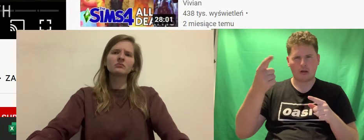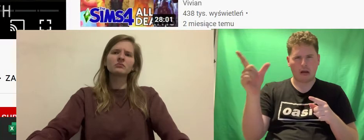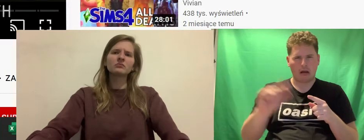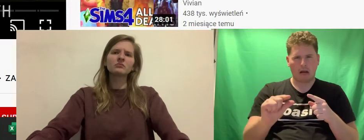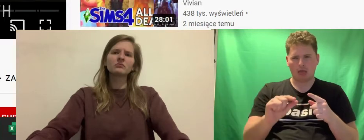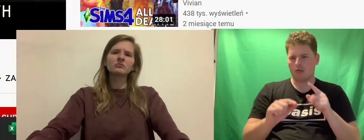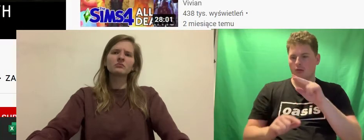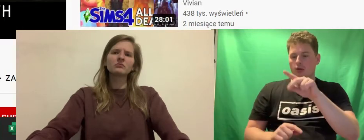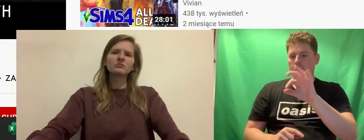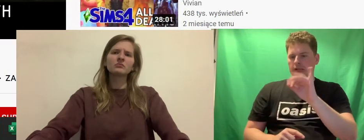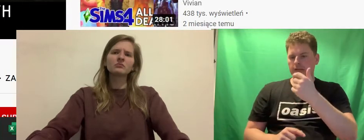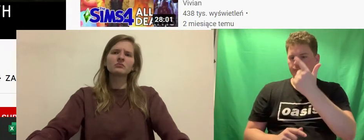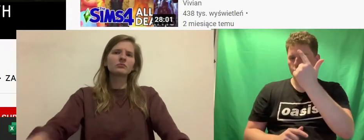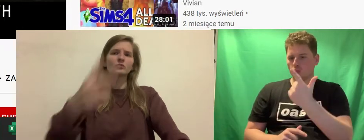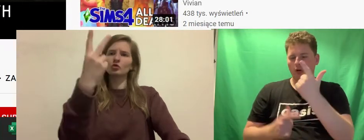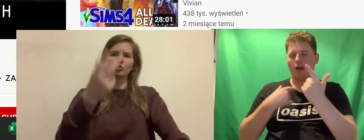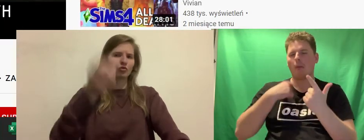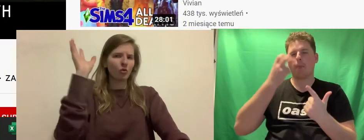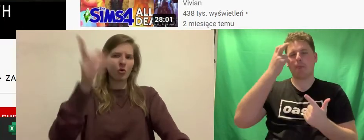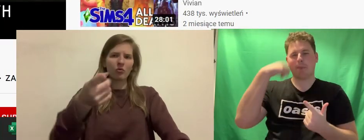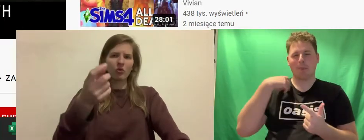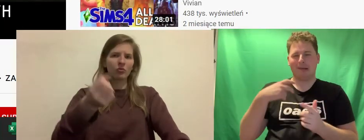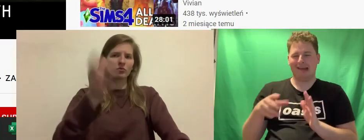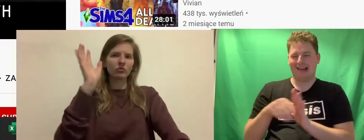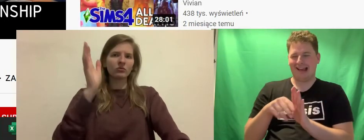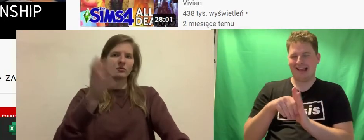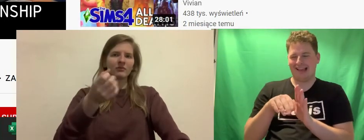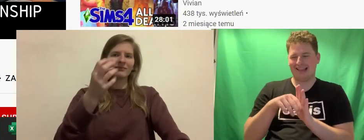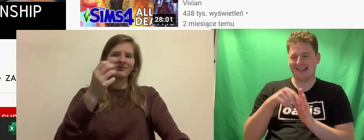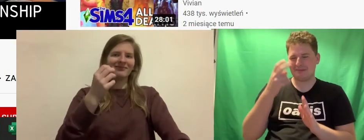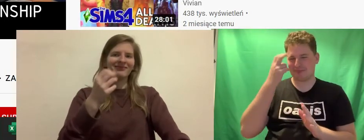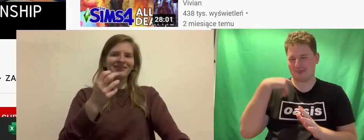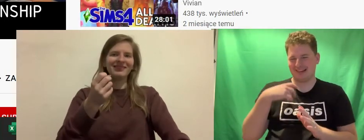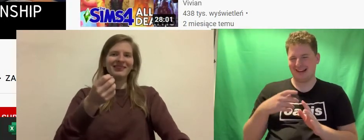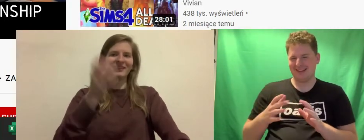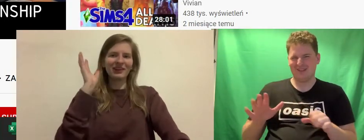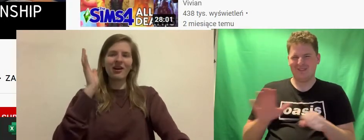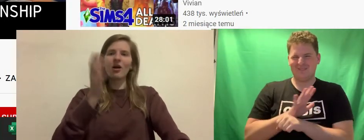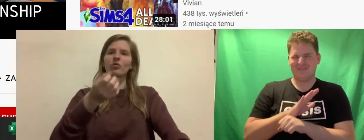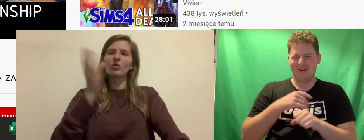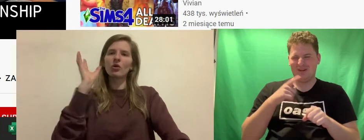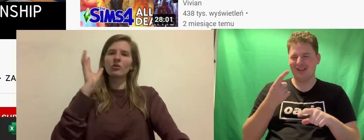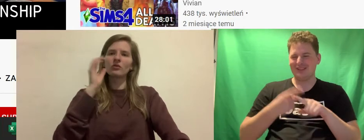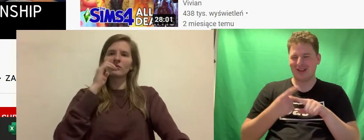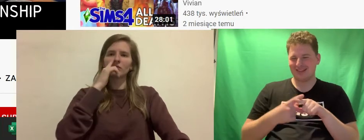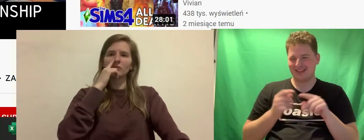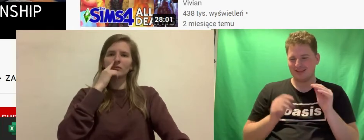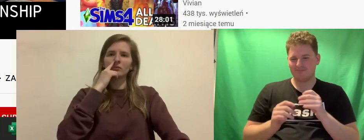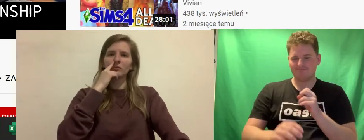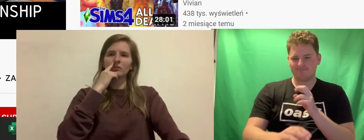A: Sims 2 the add-on was cheaper K: huh? Oh you? was it too expensive? AND; but we never bought anyway, didn't we? getting our piracy XD K: Oh yes xD